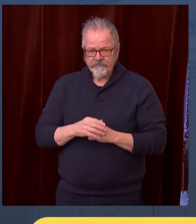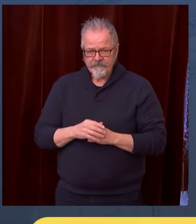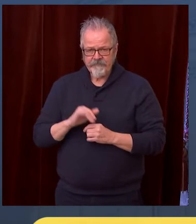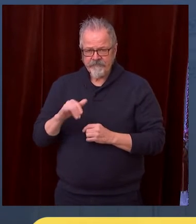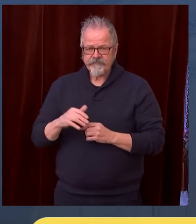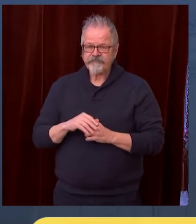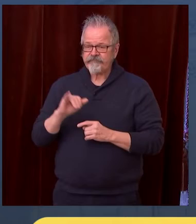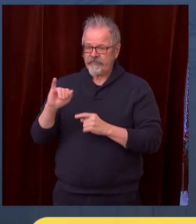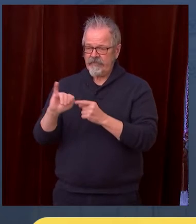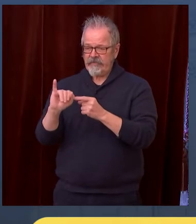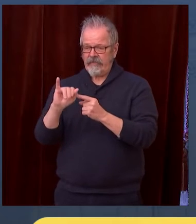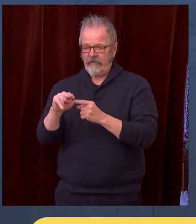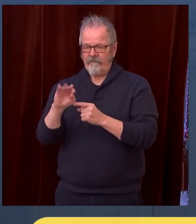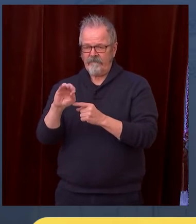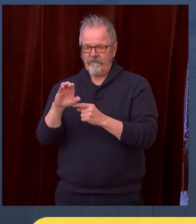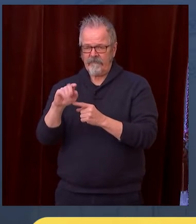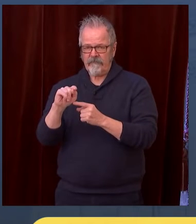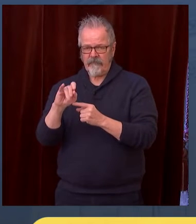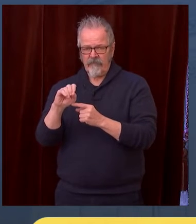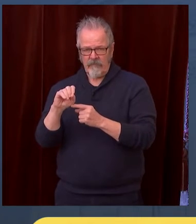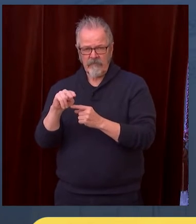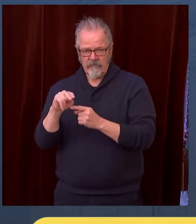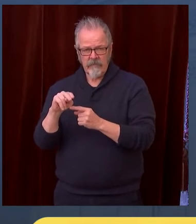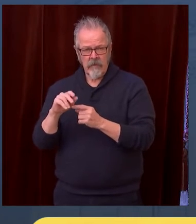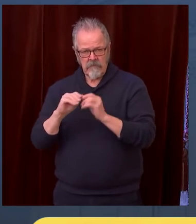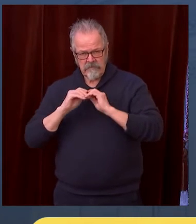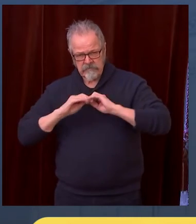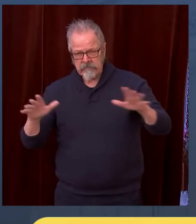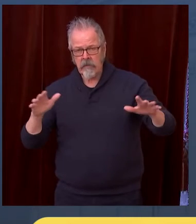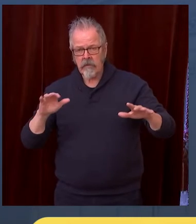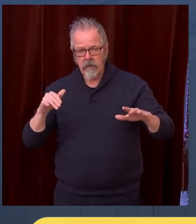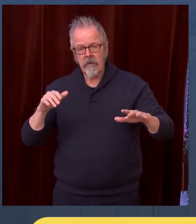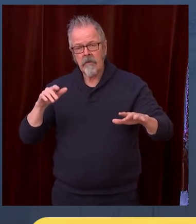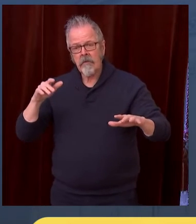smart common sense measures that we know that works for